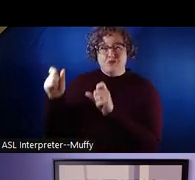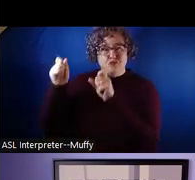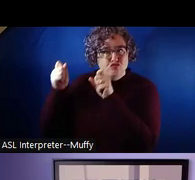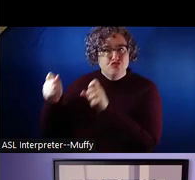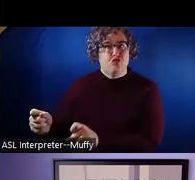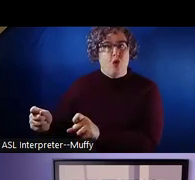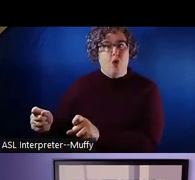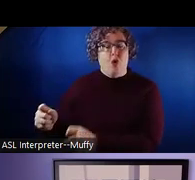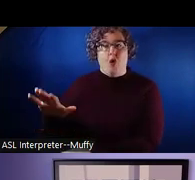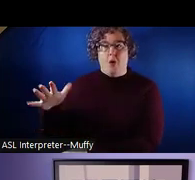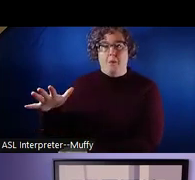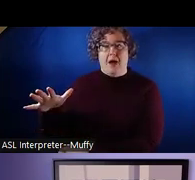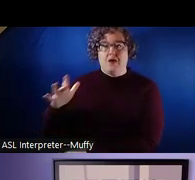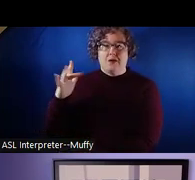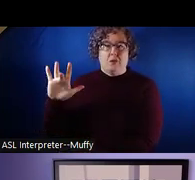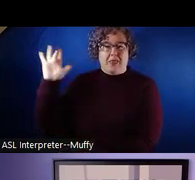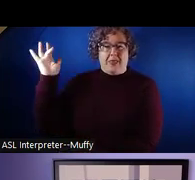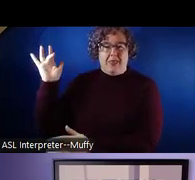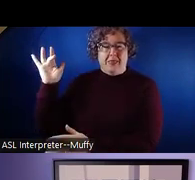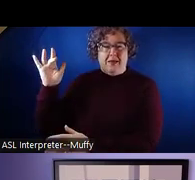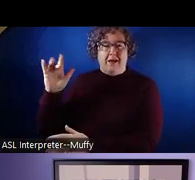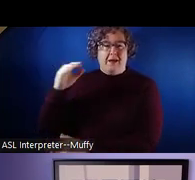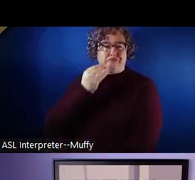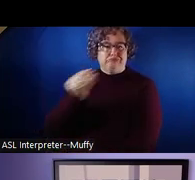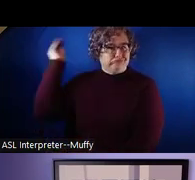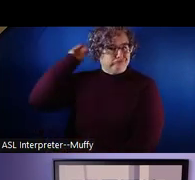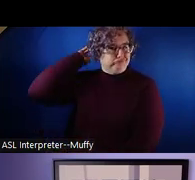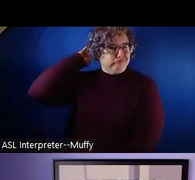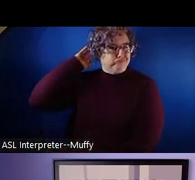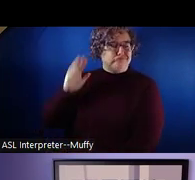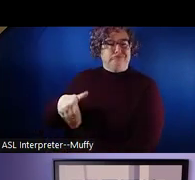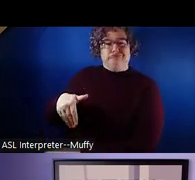moderate, or slight unconscious bias against disabled people